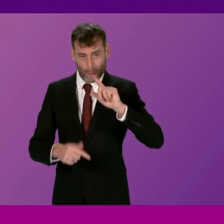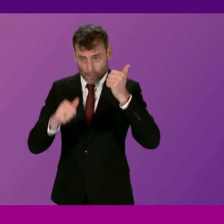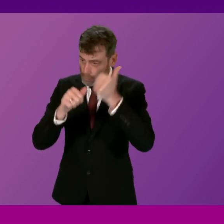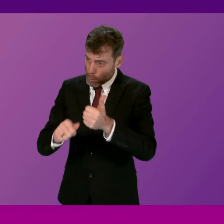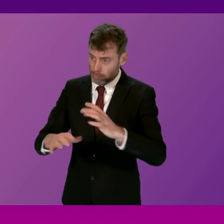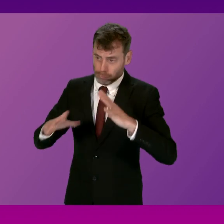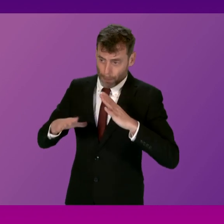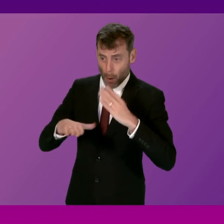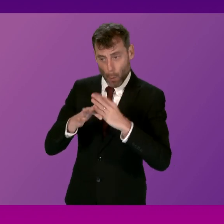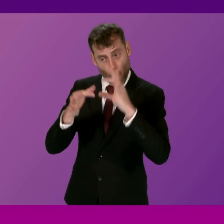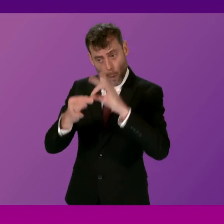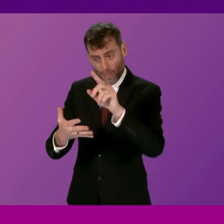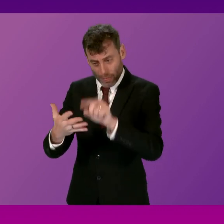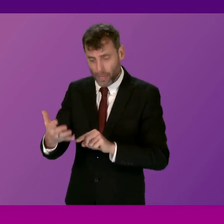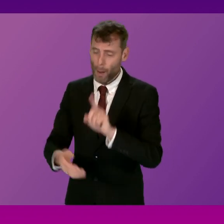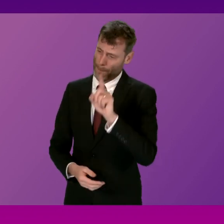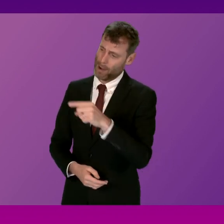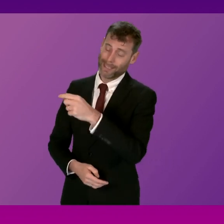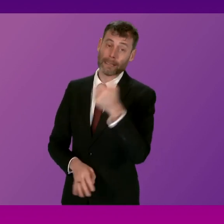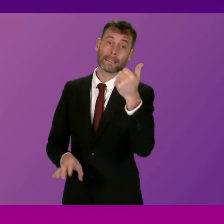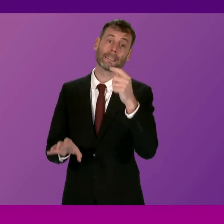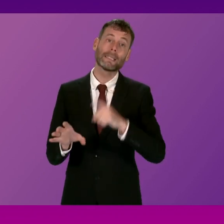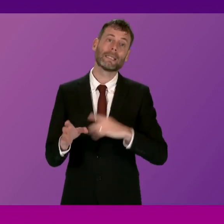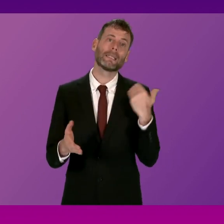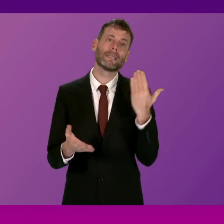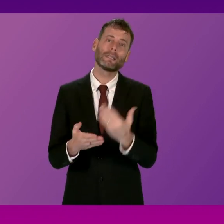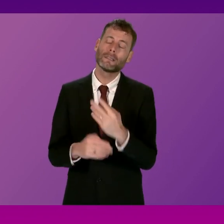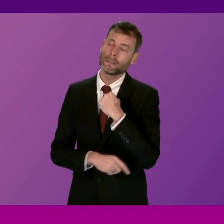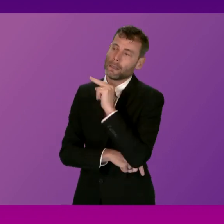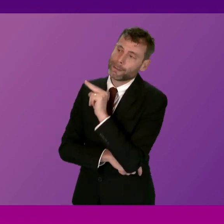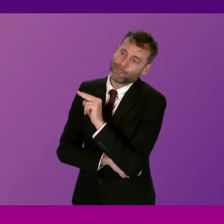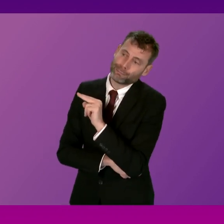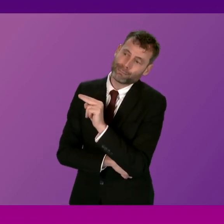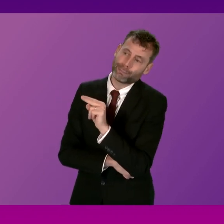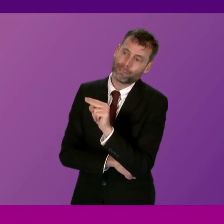Unfortunately, after 16 years of this Government, there has been a failure to show tangible